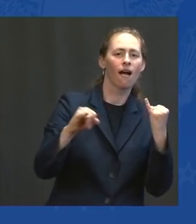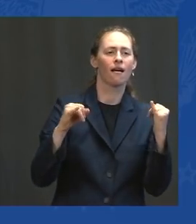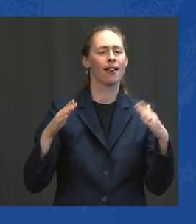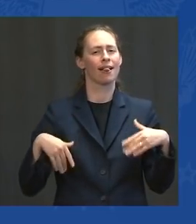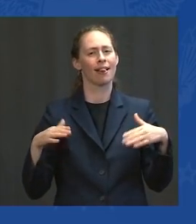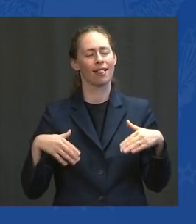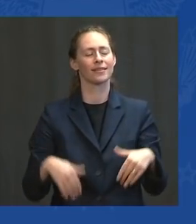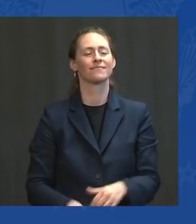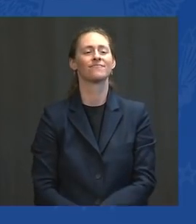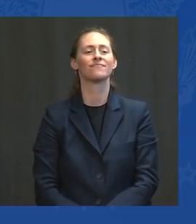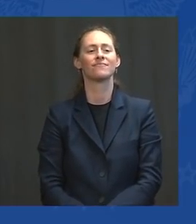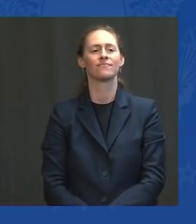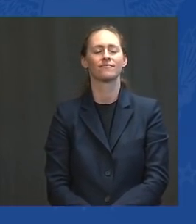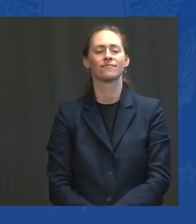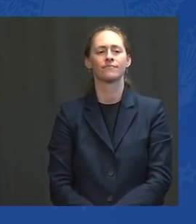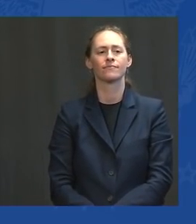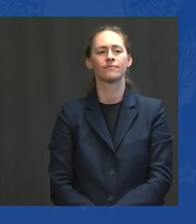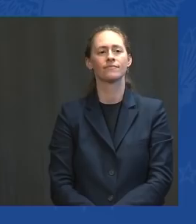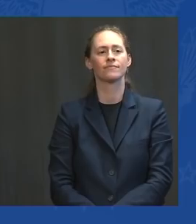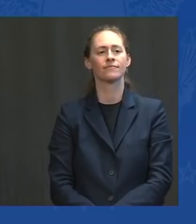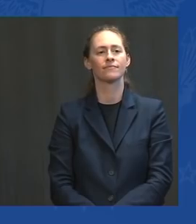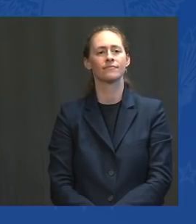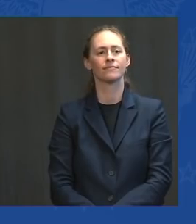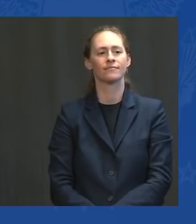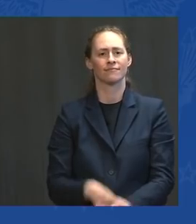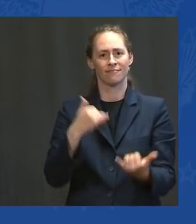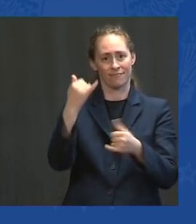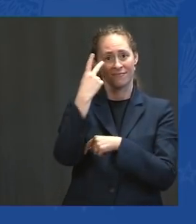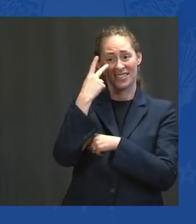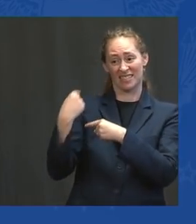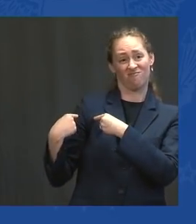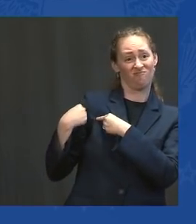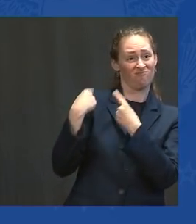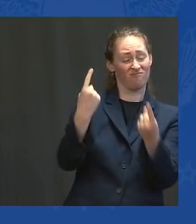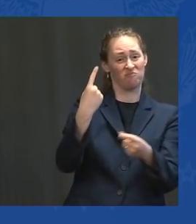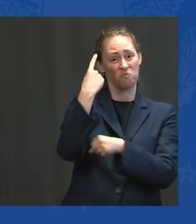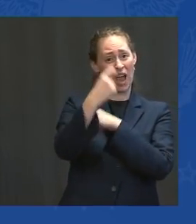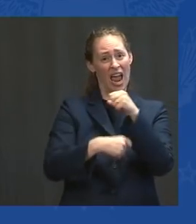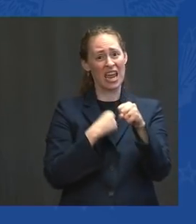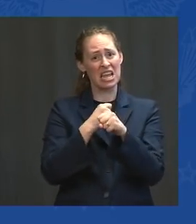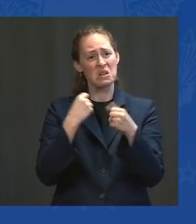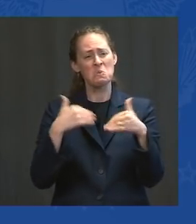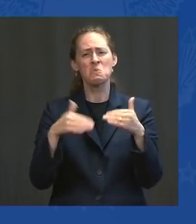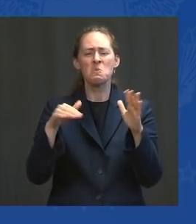from one of the darkest years in our nation's history into a summer of hope and joy, hopefully.